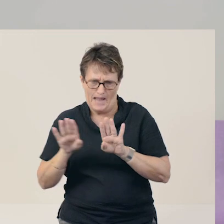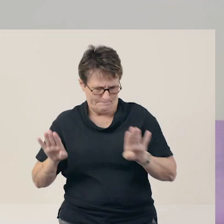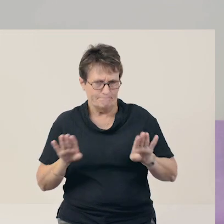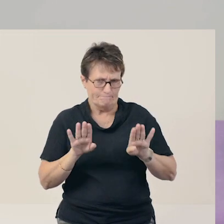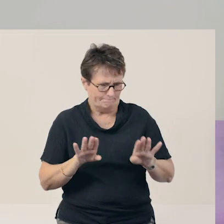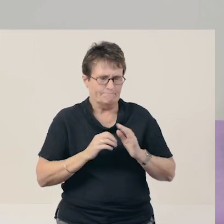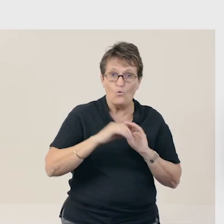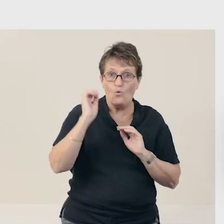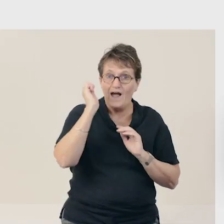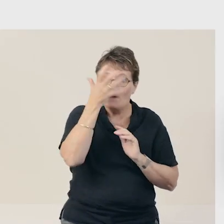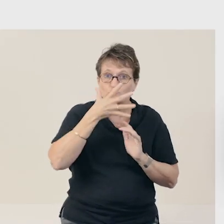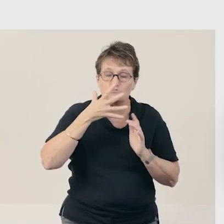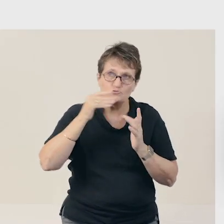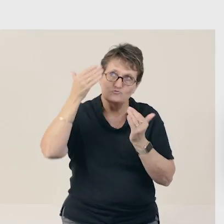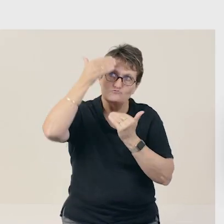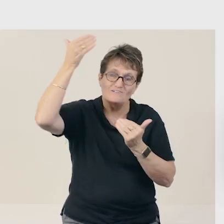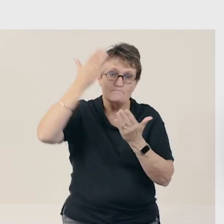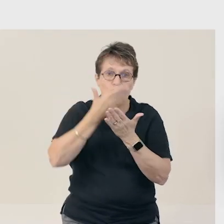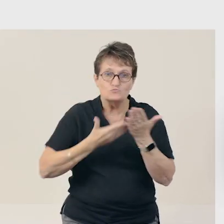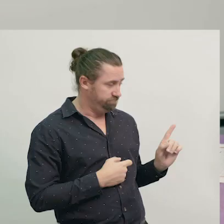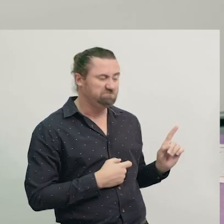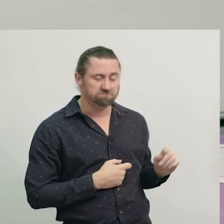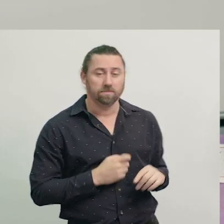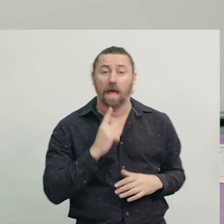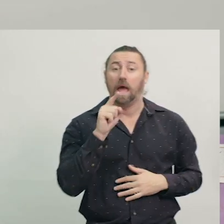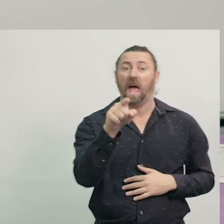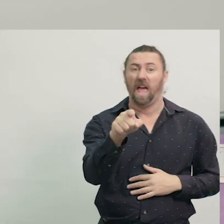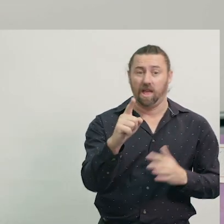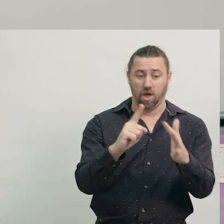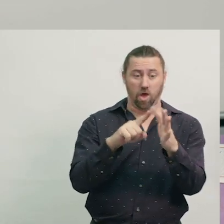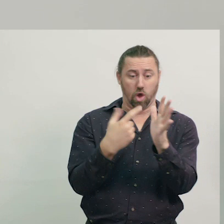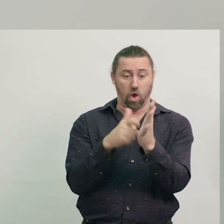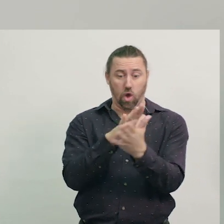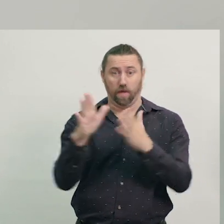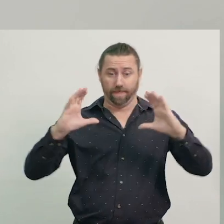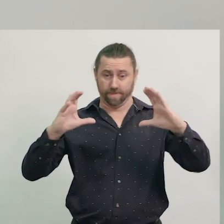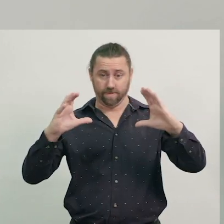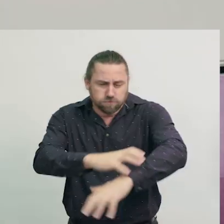we have English, where we’ll learn about narrative texts. In Maths, we’ll be looking at drawing to scale.